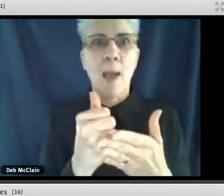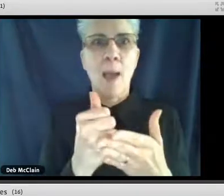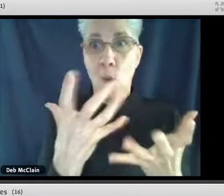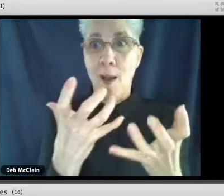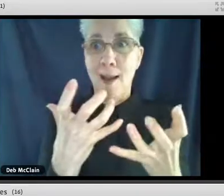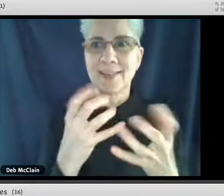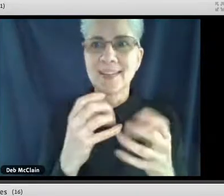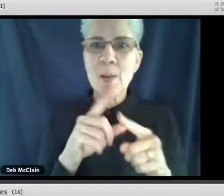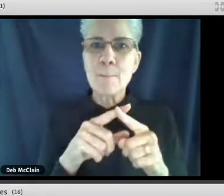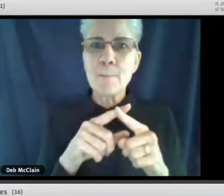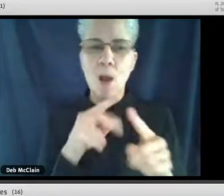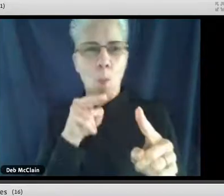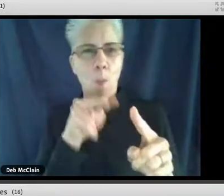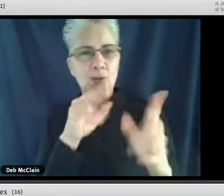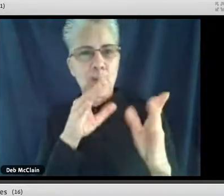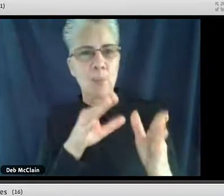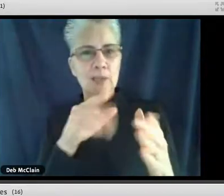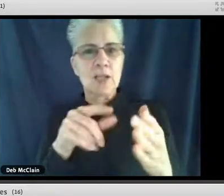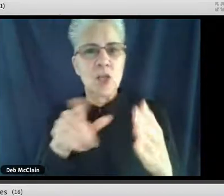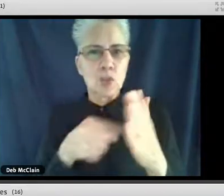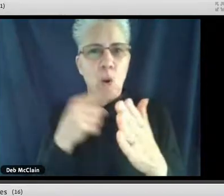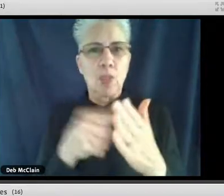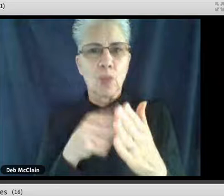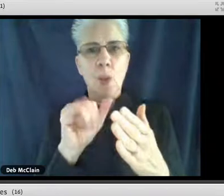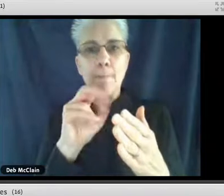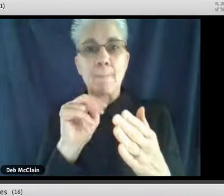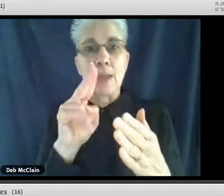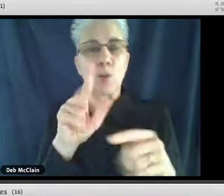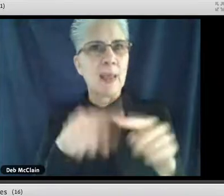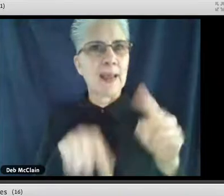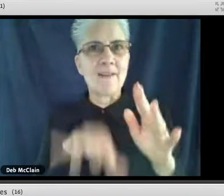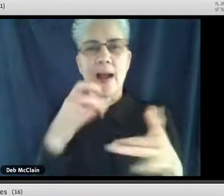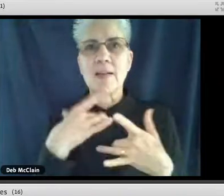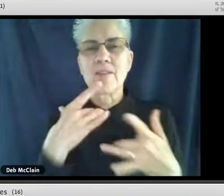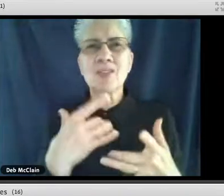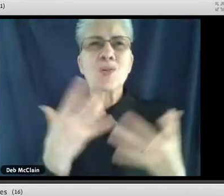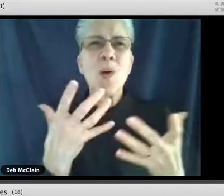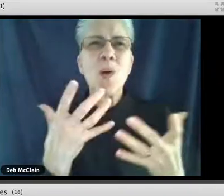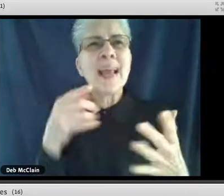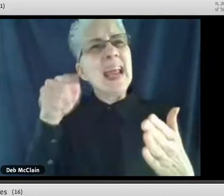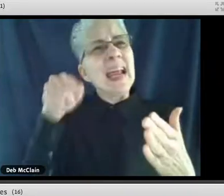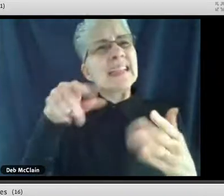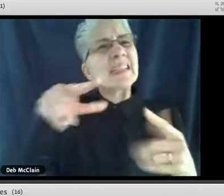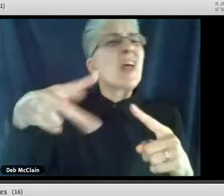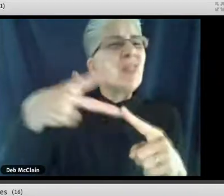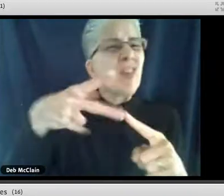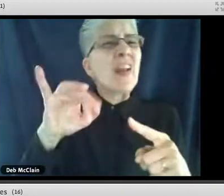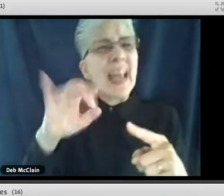watch somebody scrolling through your menu because they can't find events, and you're going, "It's the third link. It's the third link."